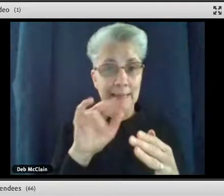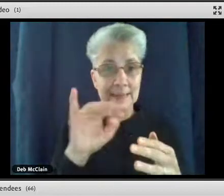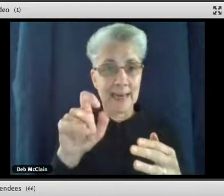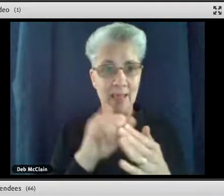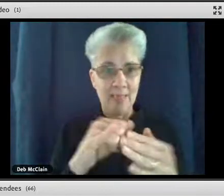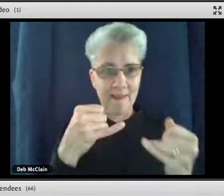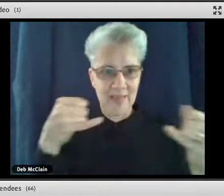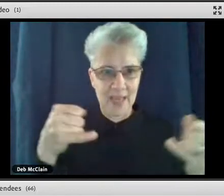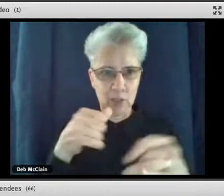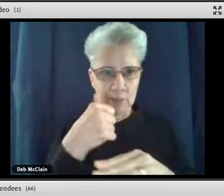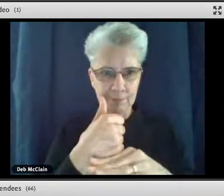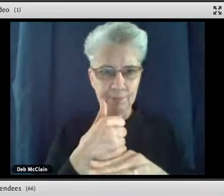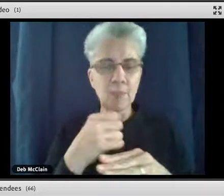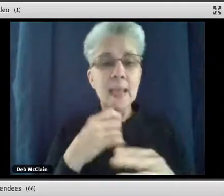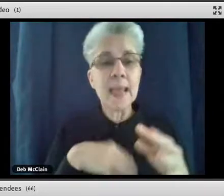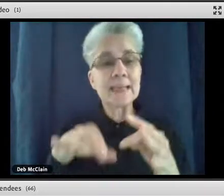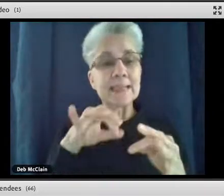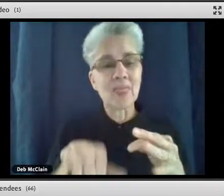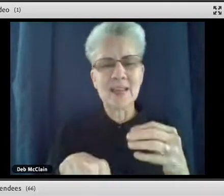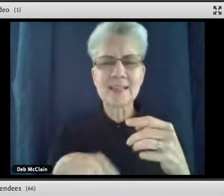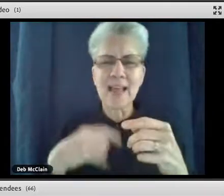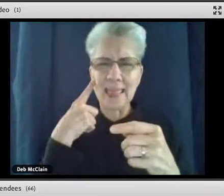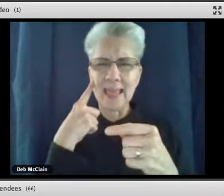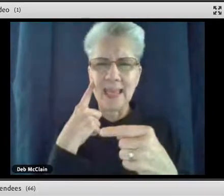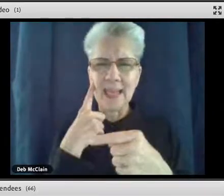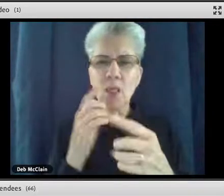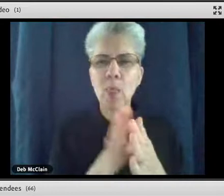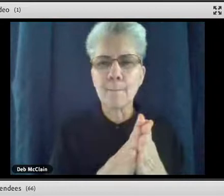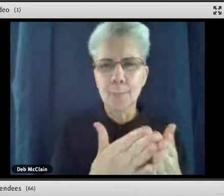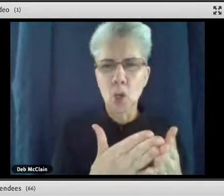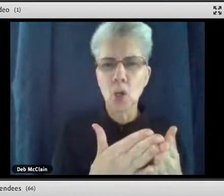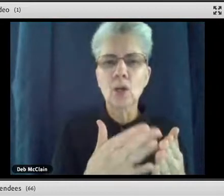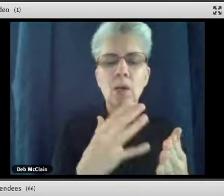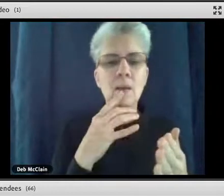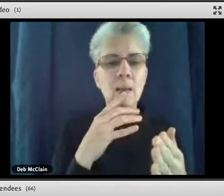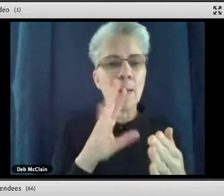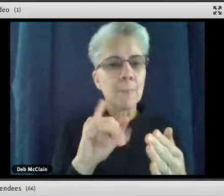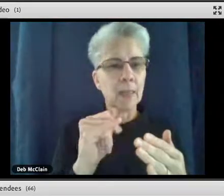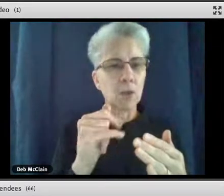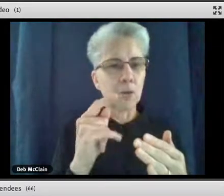There wasn't time, but we would note the index in that fixed field. Instead, this one, I think,